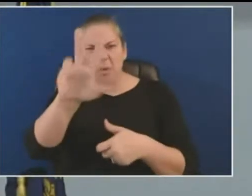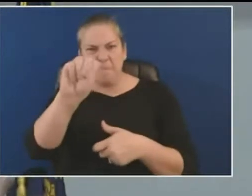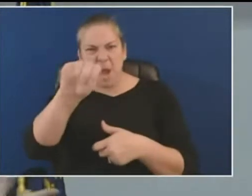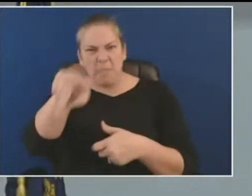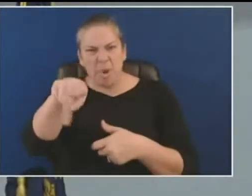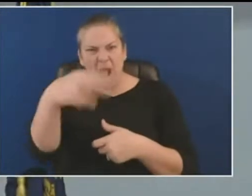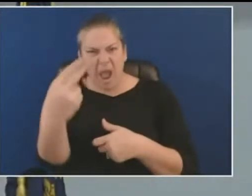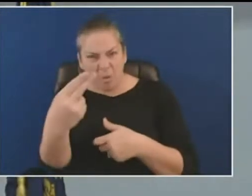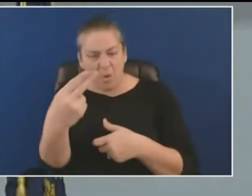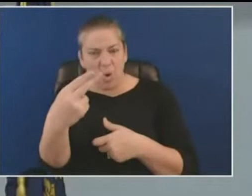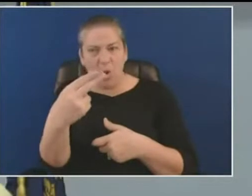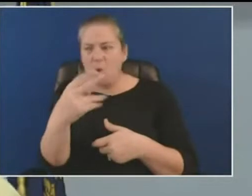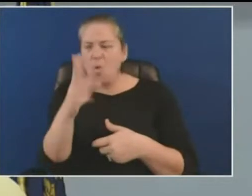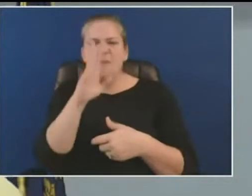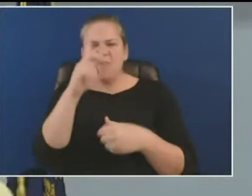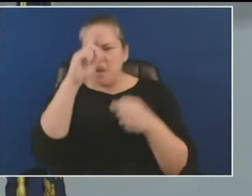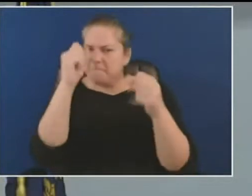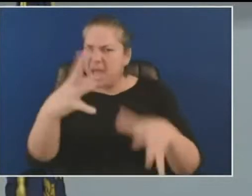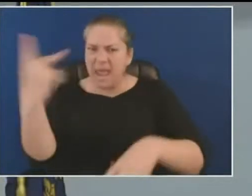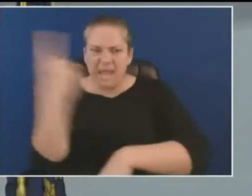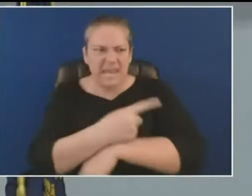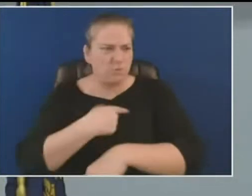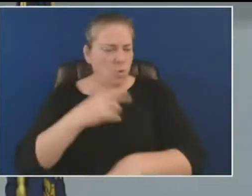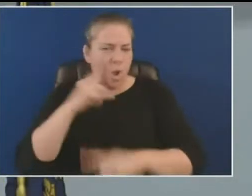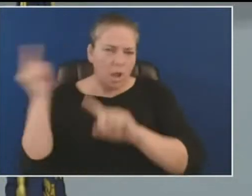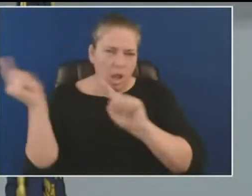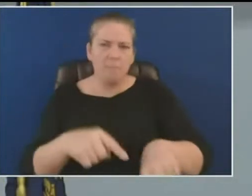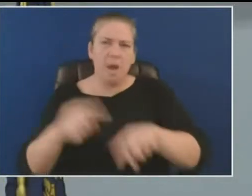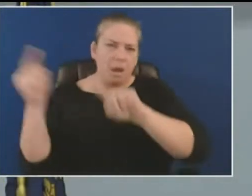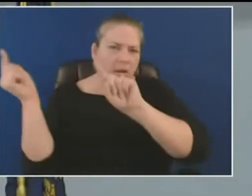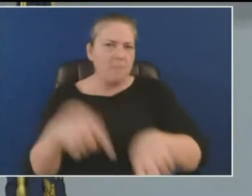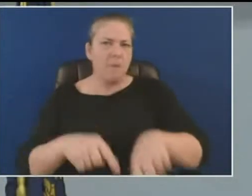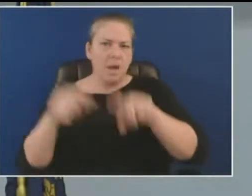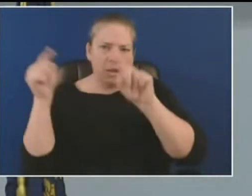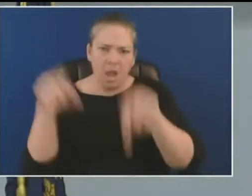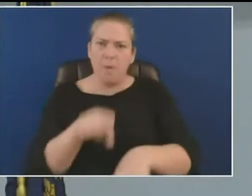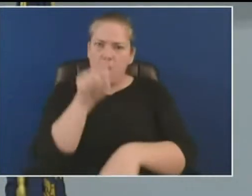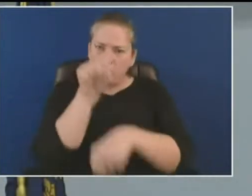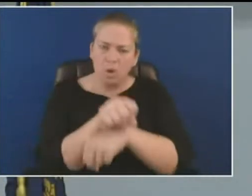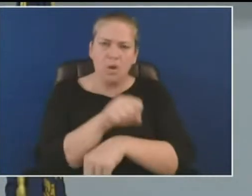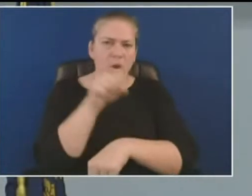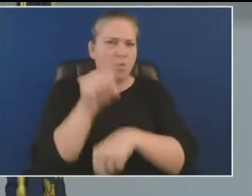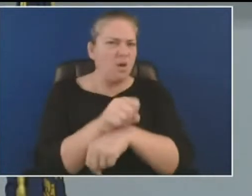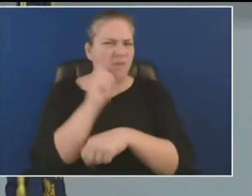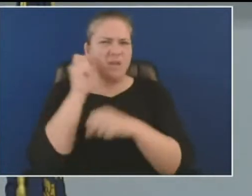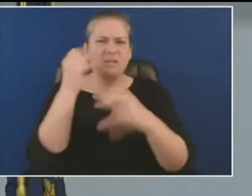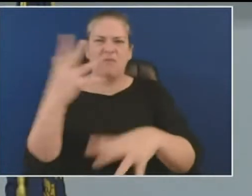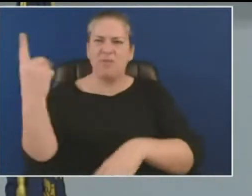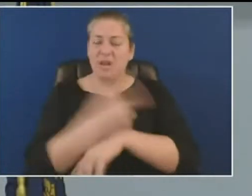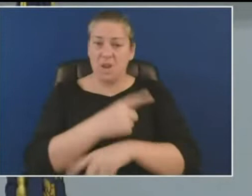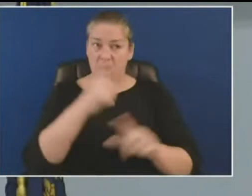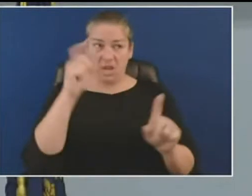Governor days will be surveyed. Governor mentioned about four tornadoes. I think there's more.